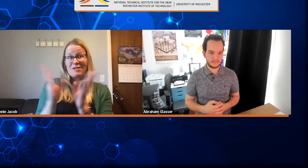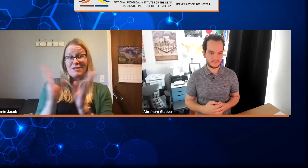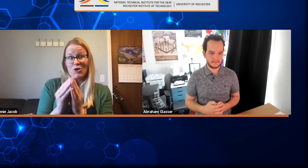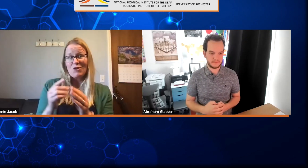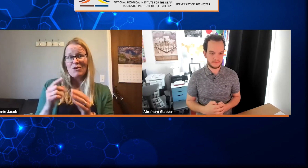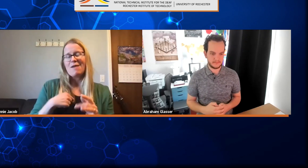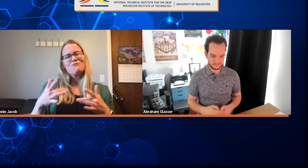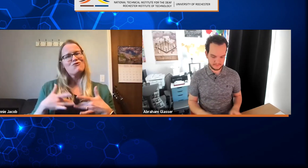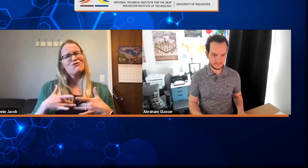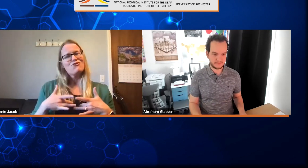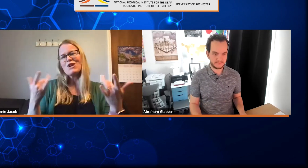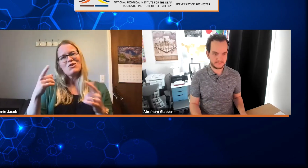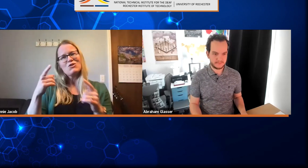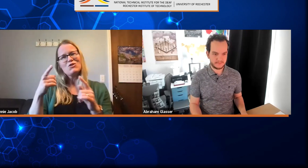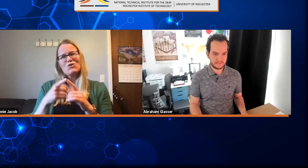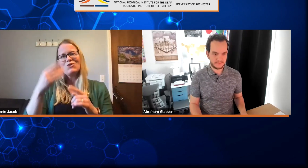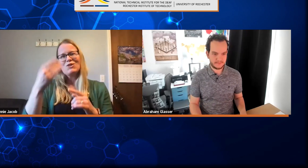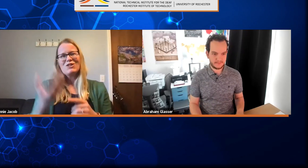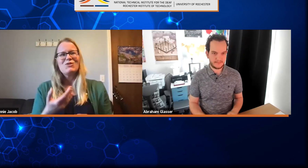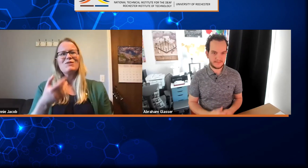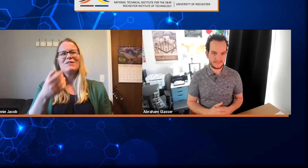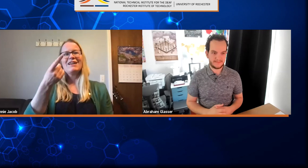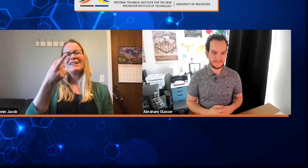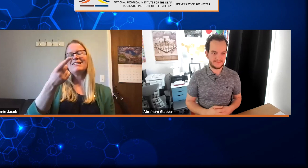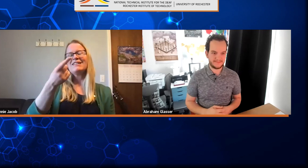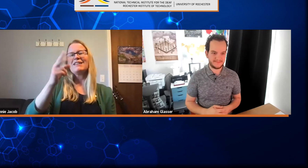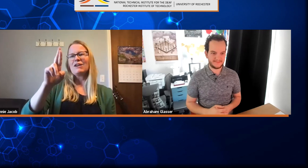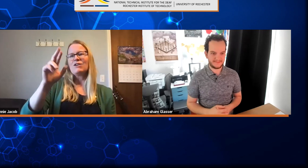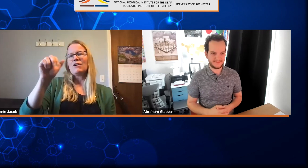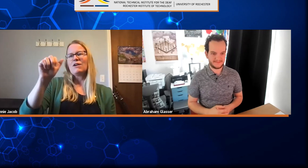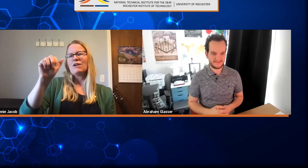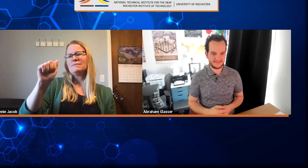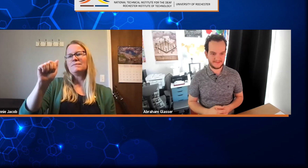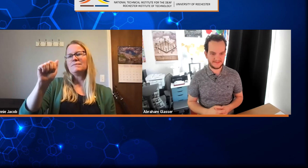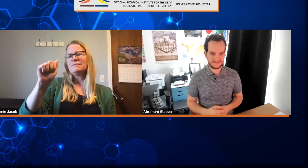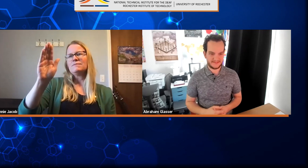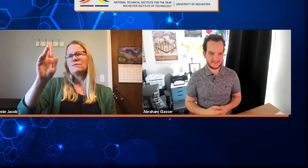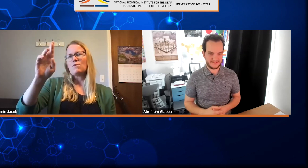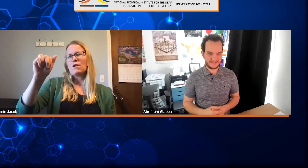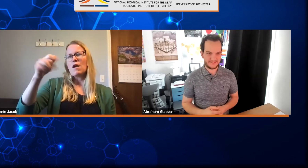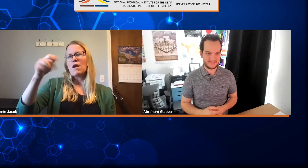For today's WoW seminar, I'm thrilled to introduce Dr. Abraham Glasser.